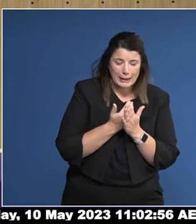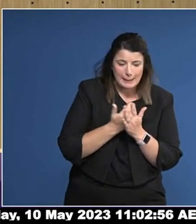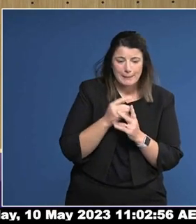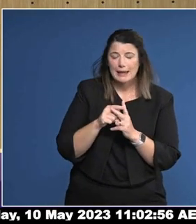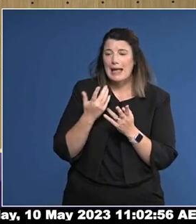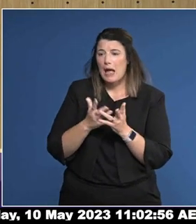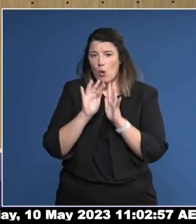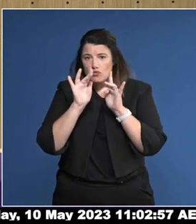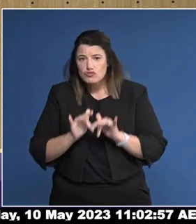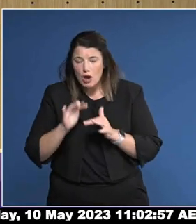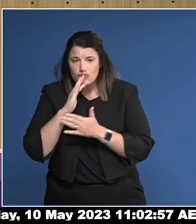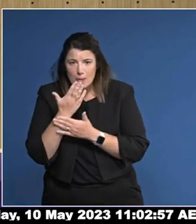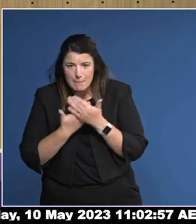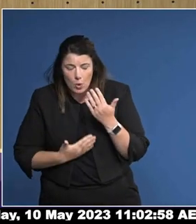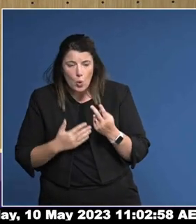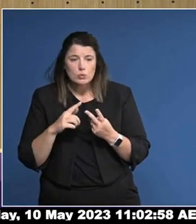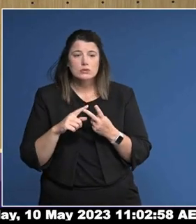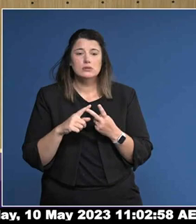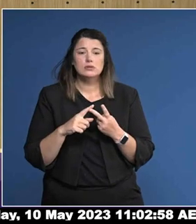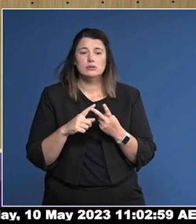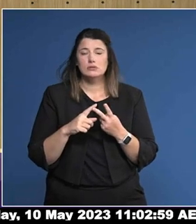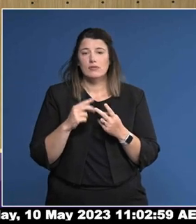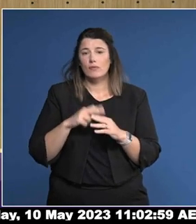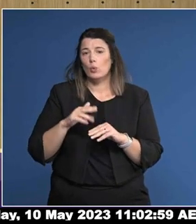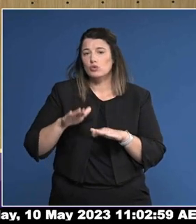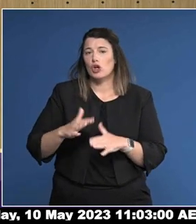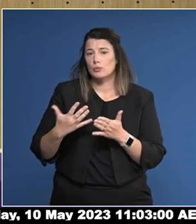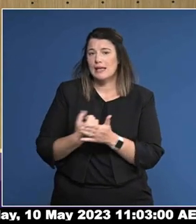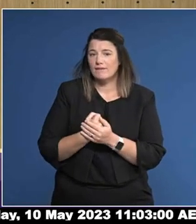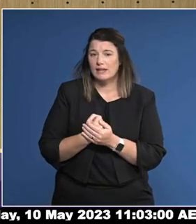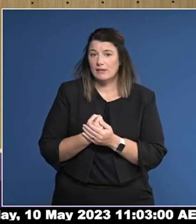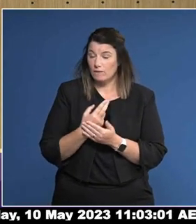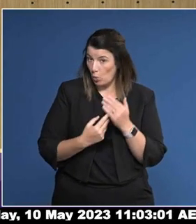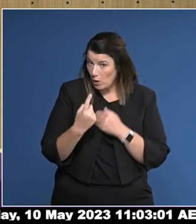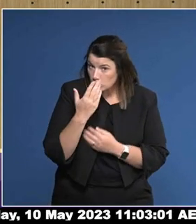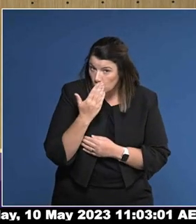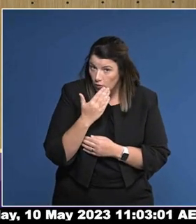reports to Child Safety -- To this one school.